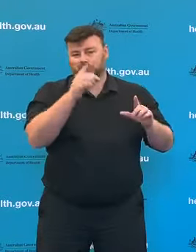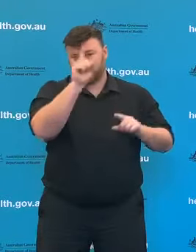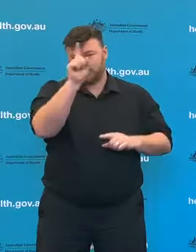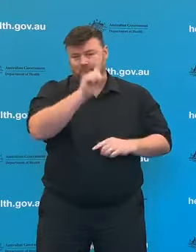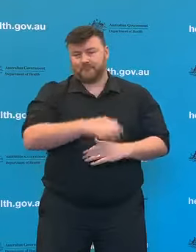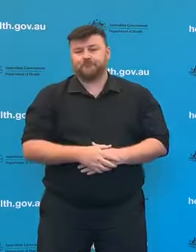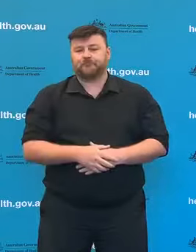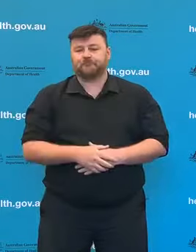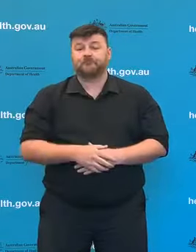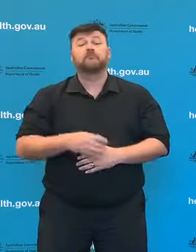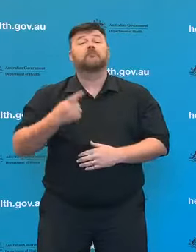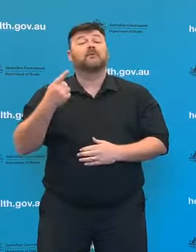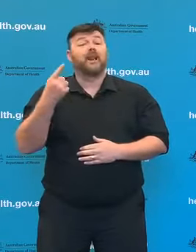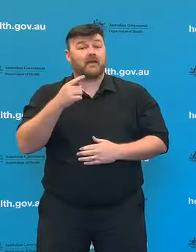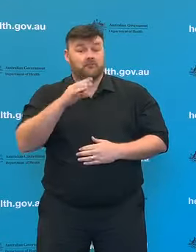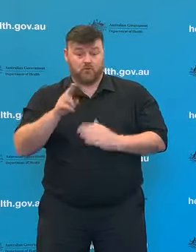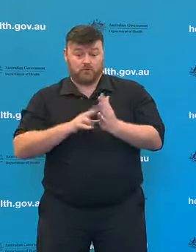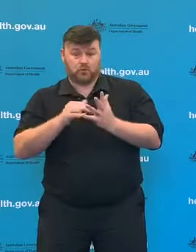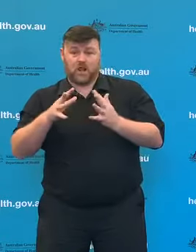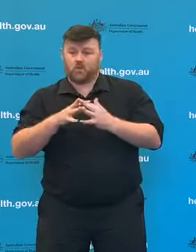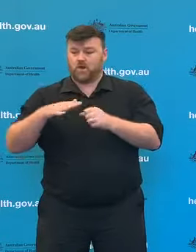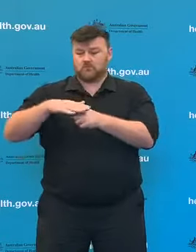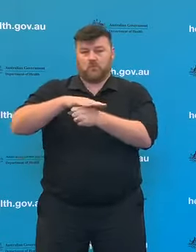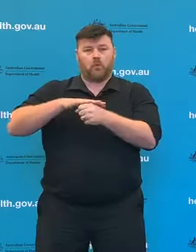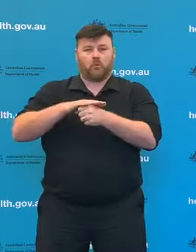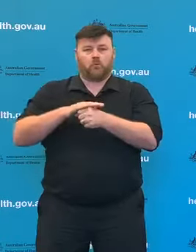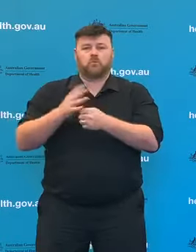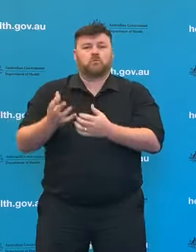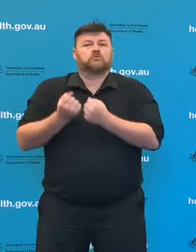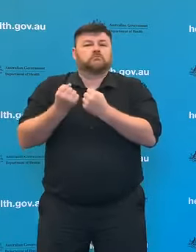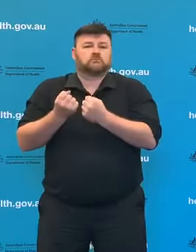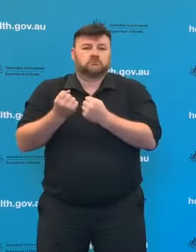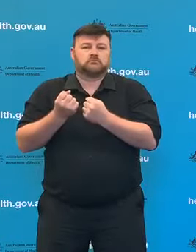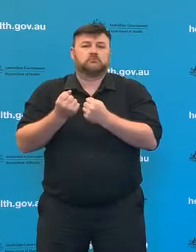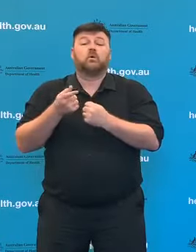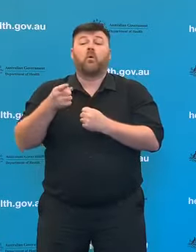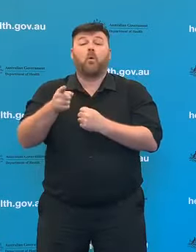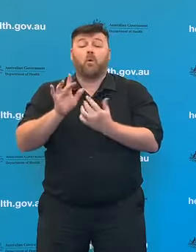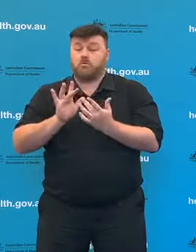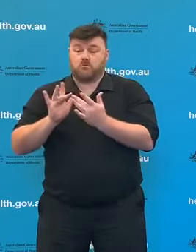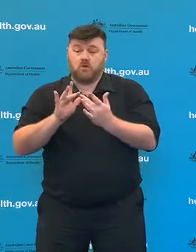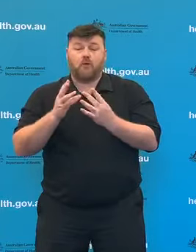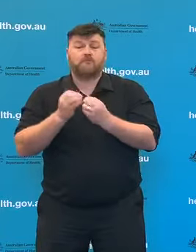the other 11 cases were locally acquired and all contacts of confirmed cases or